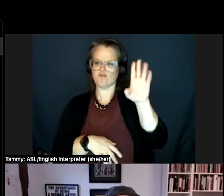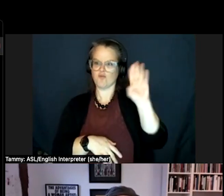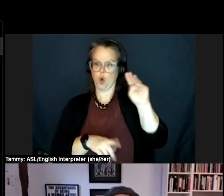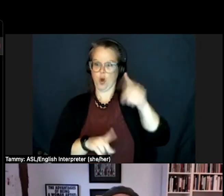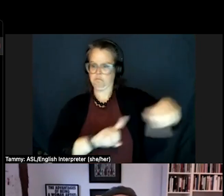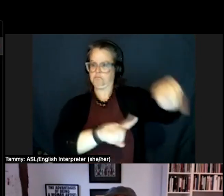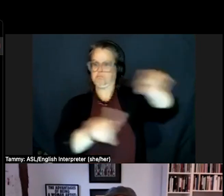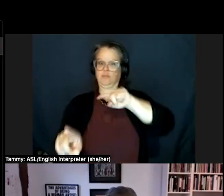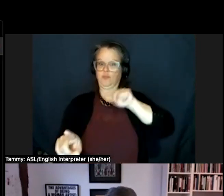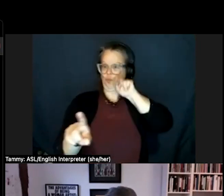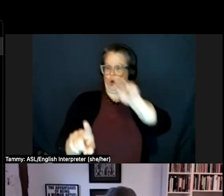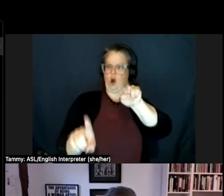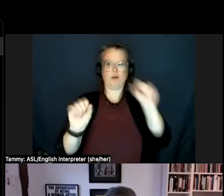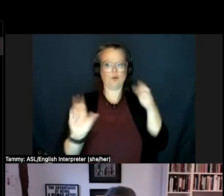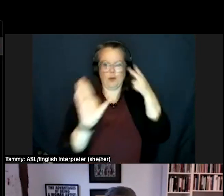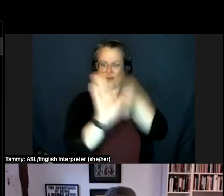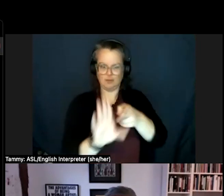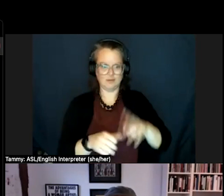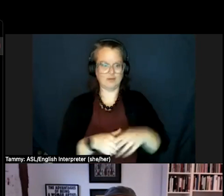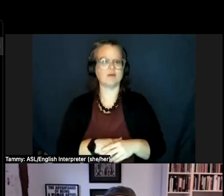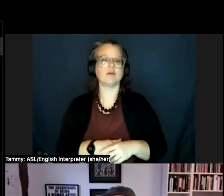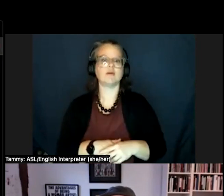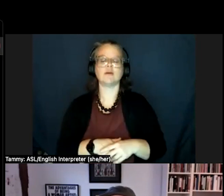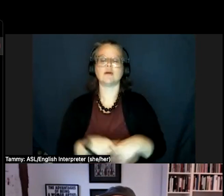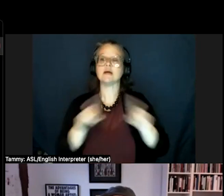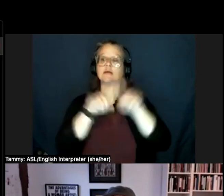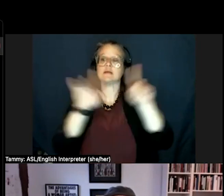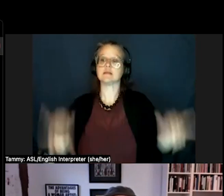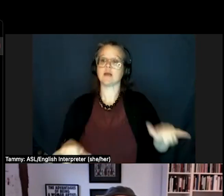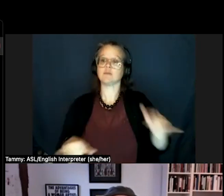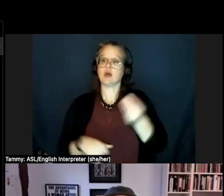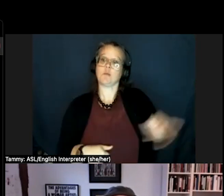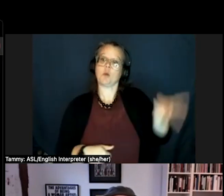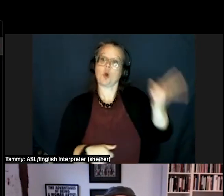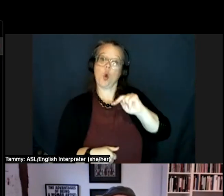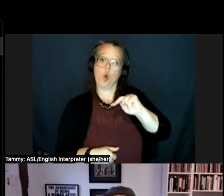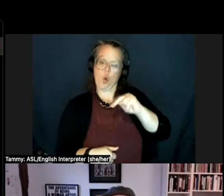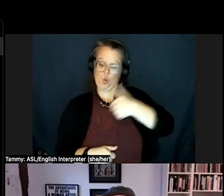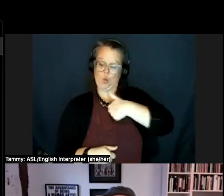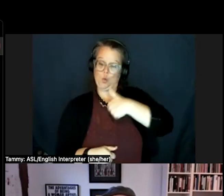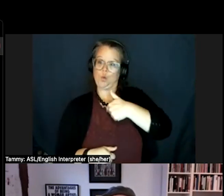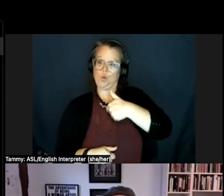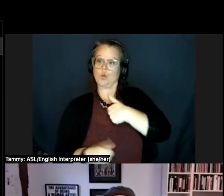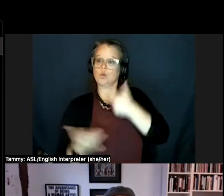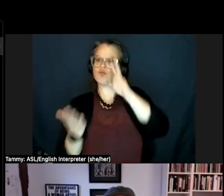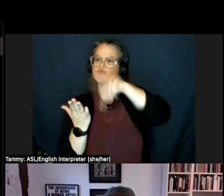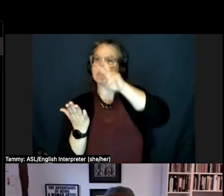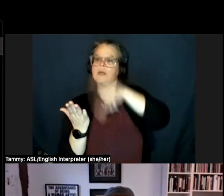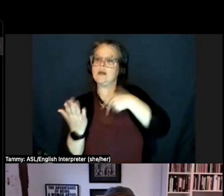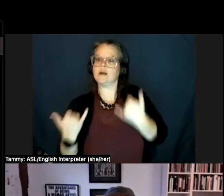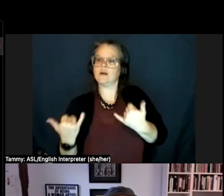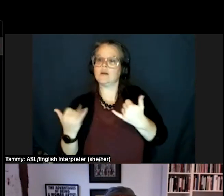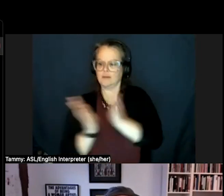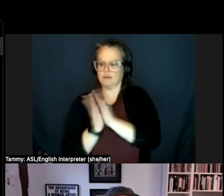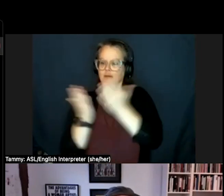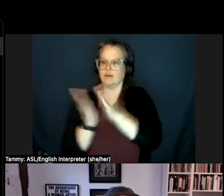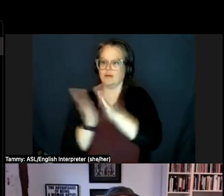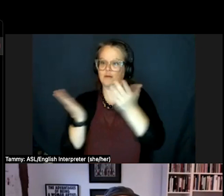but then also track our own reading efforts. So that we can each see which manuscripts each